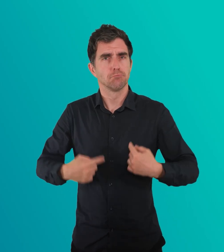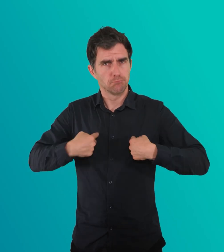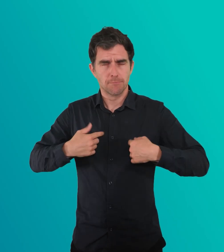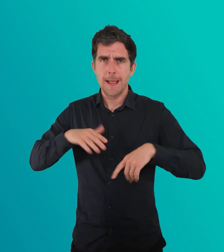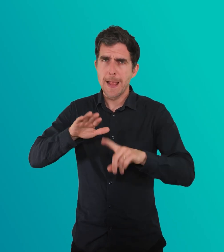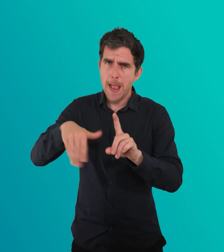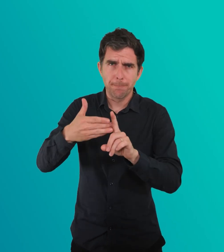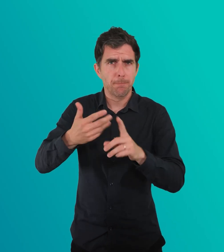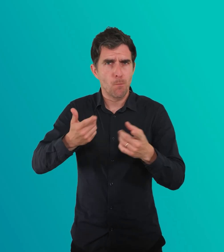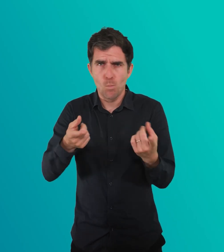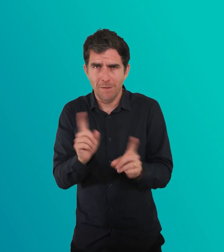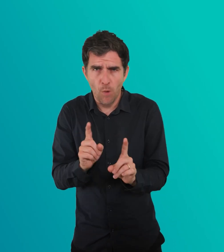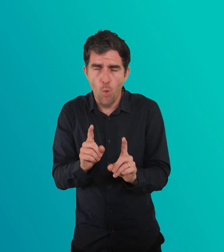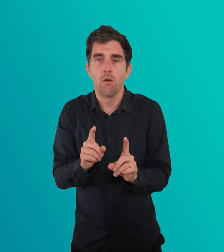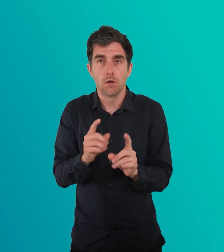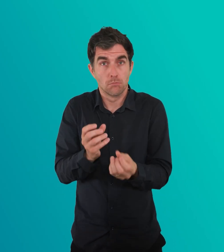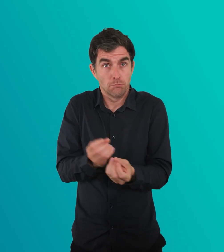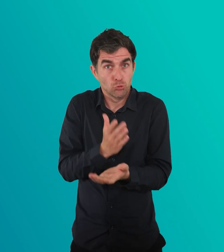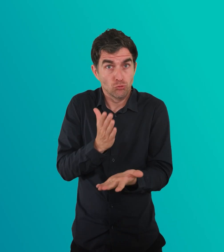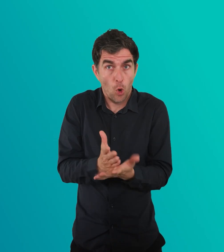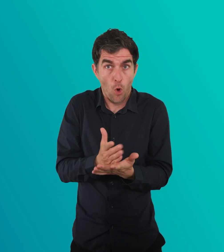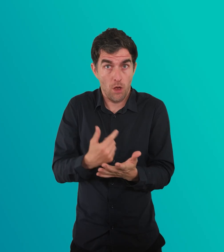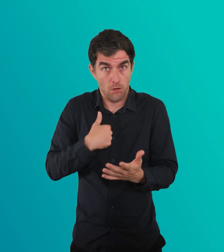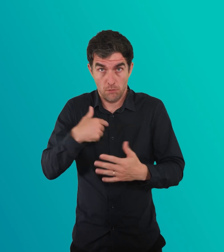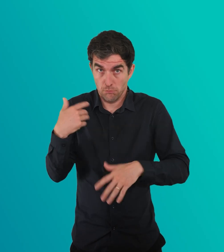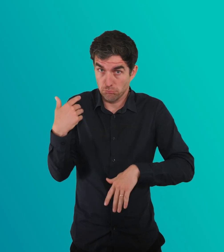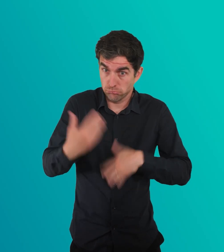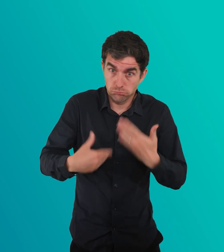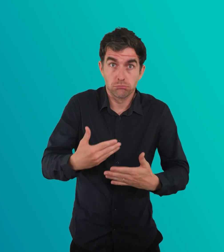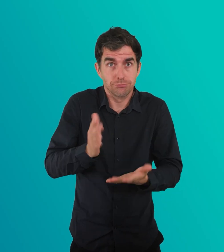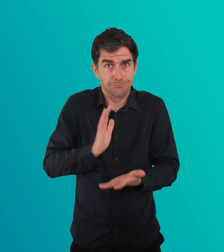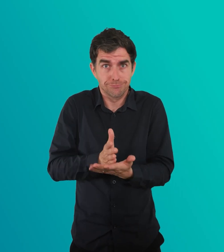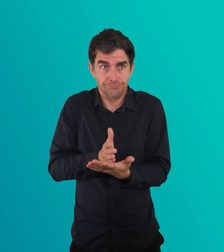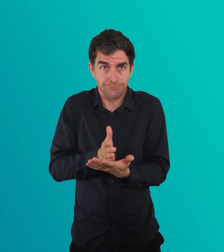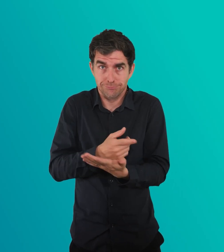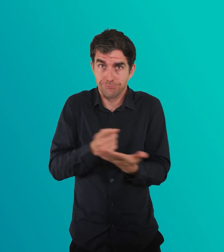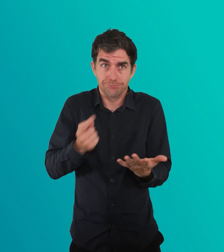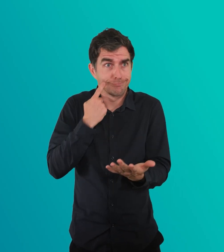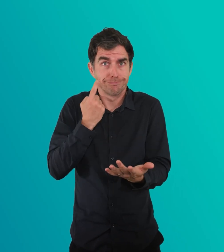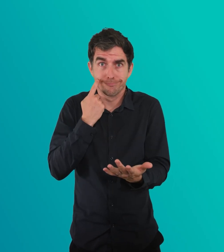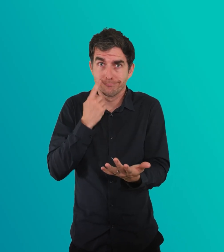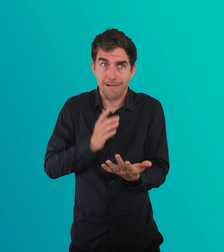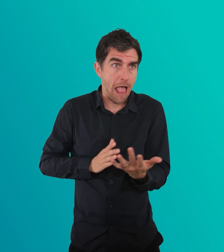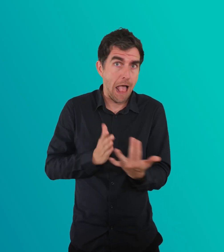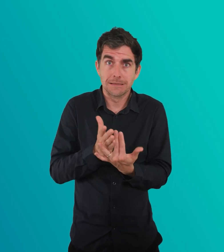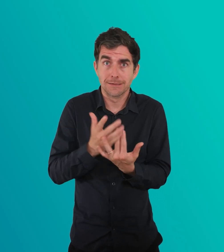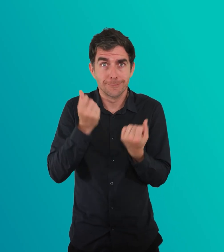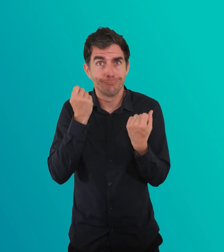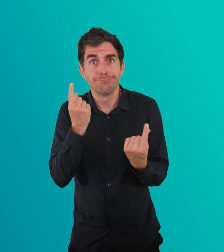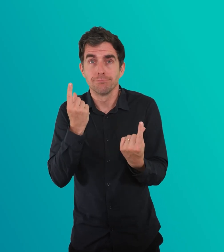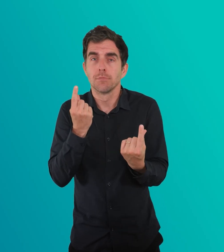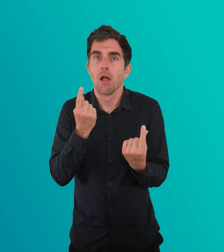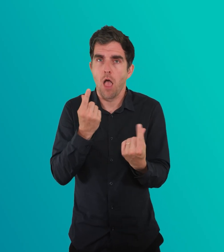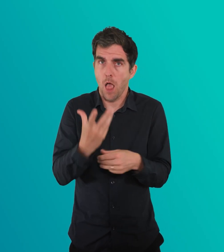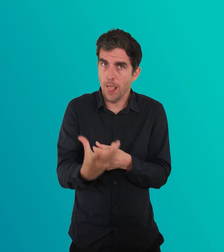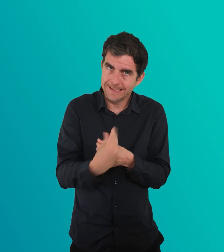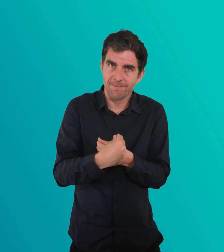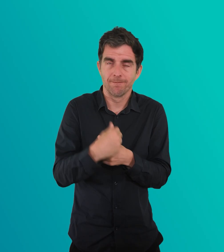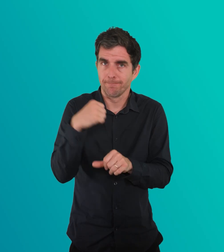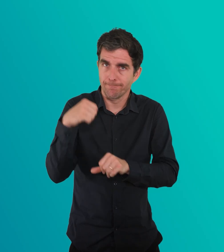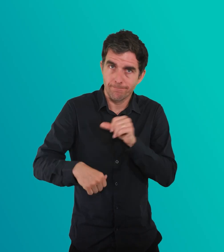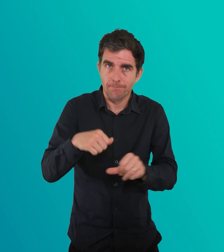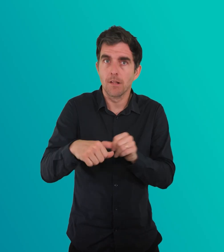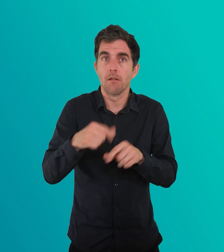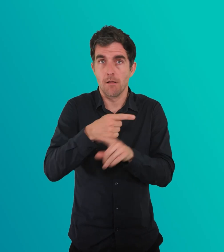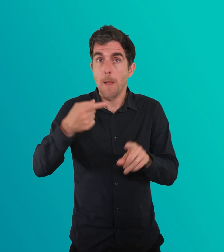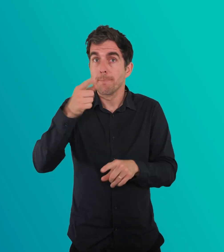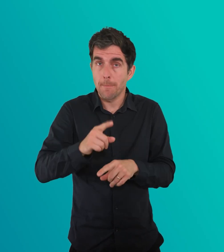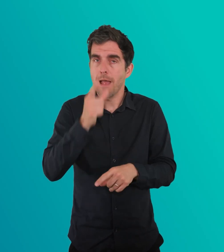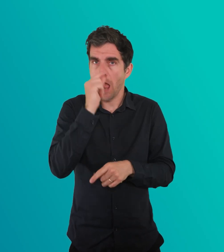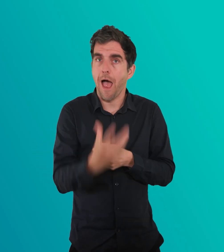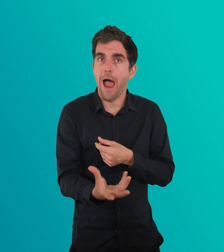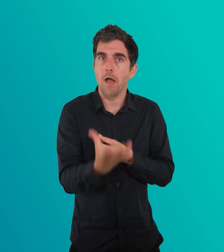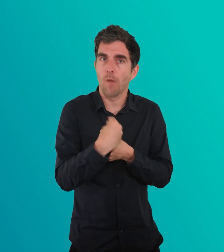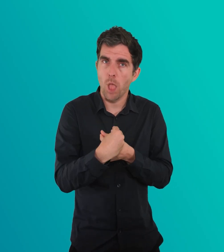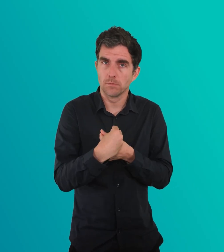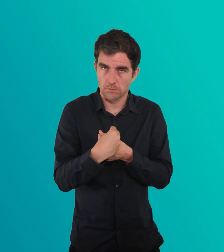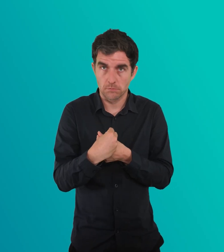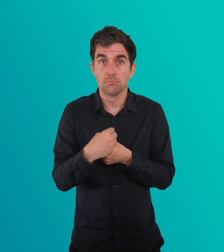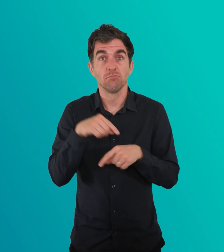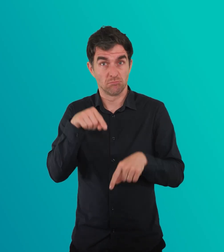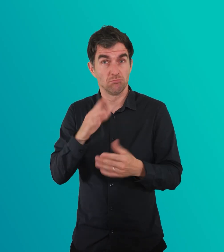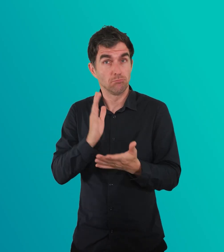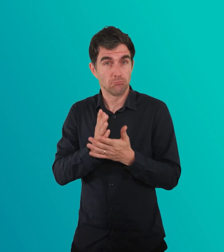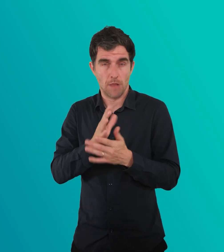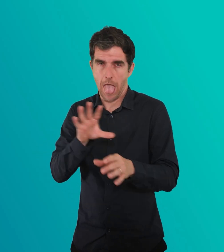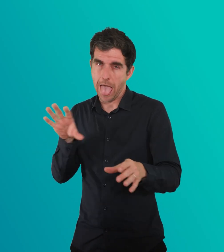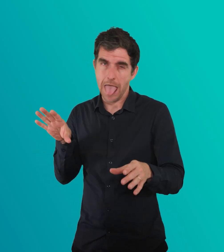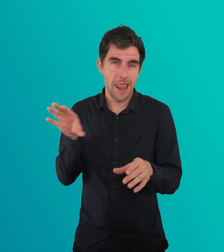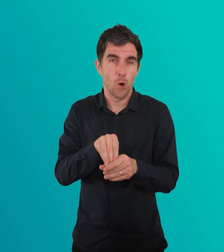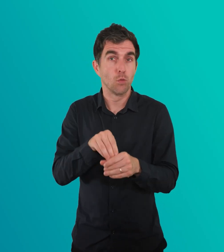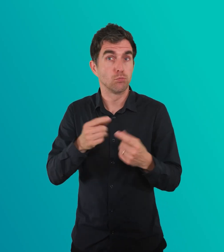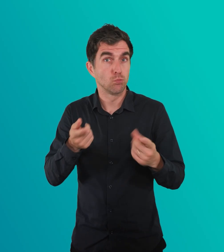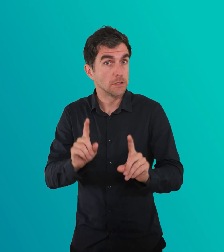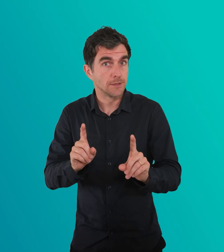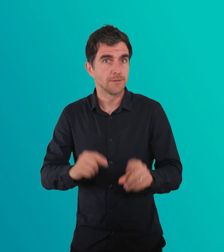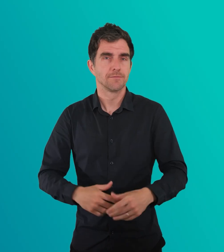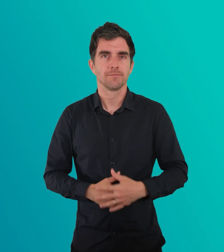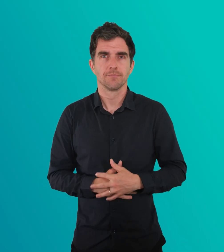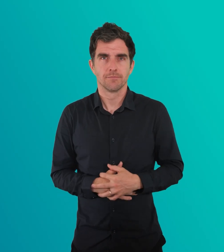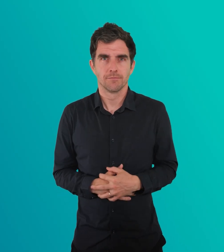These aim to ensure that we have an accessible and inclusive programme for people to get involved in, and include: